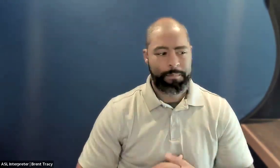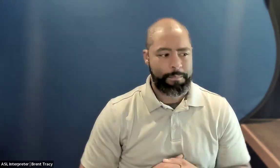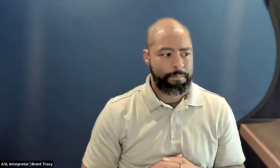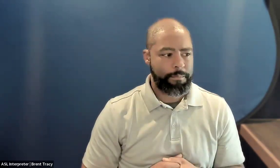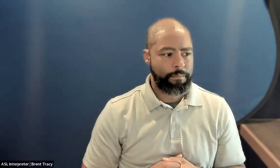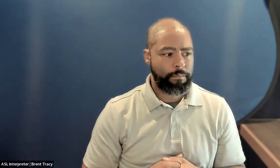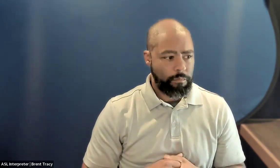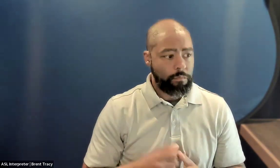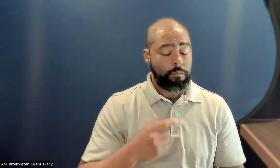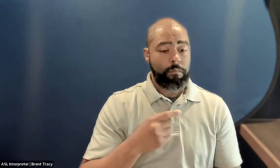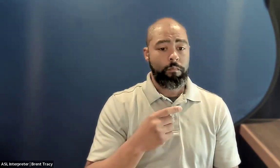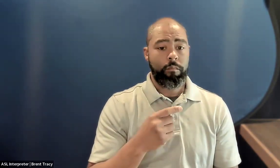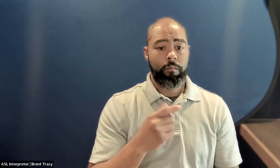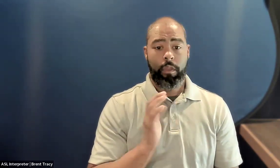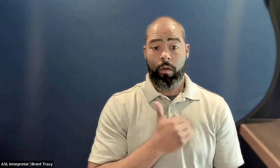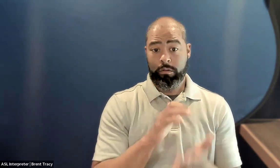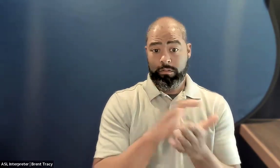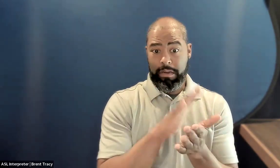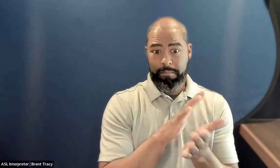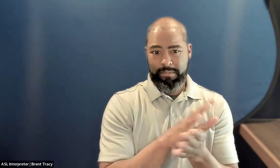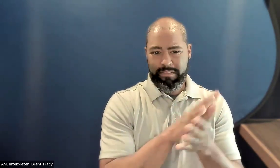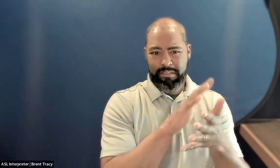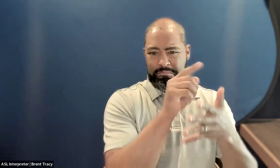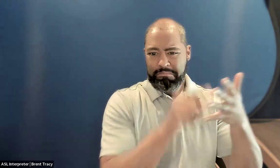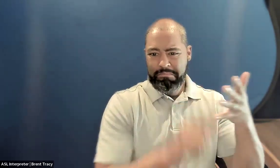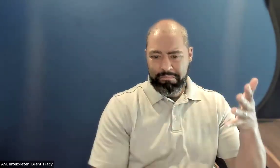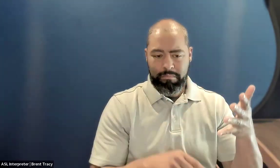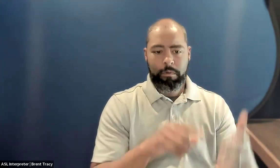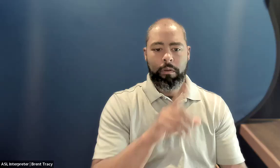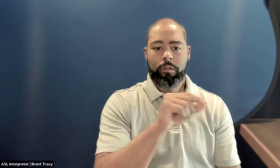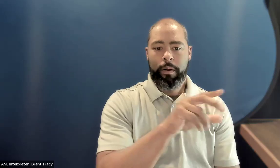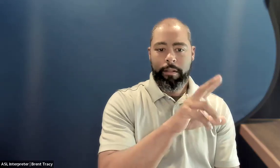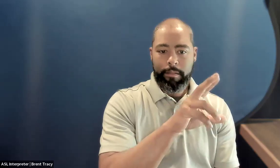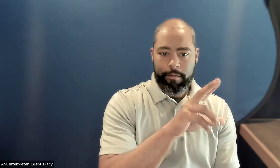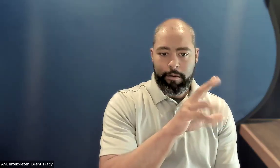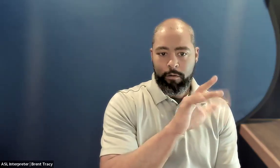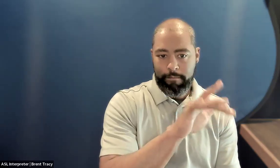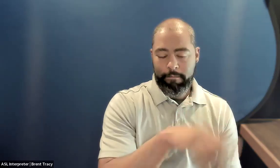So the 20252030 and 2050 CECP indicated that the ME that the